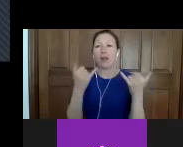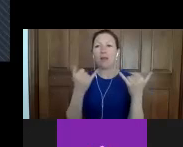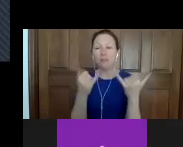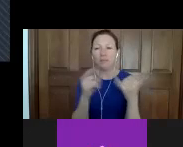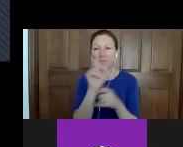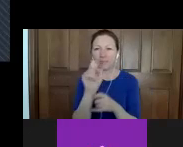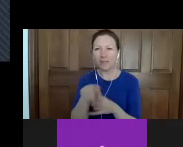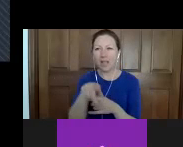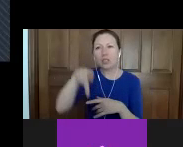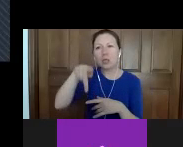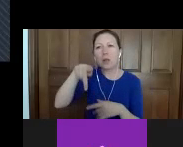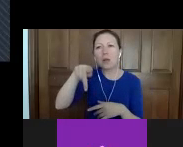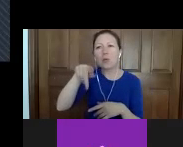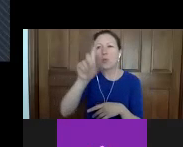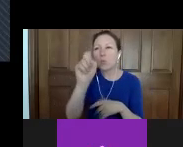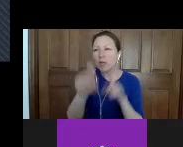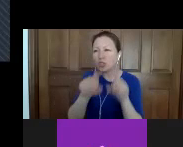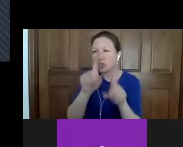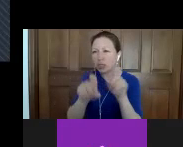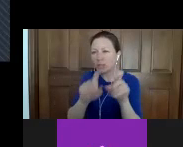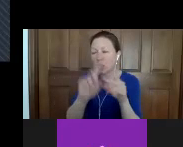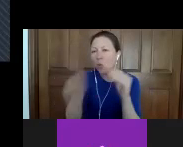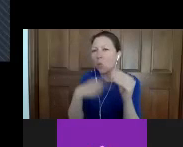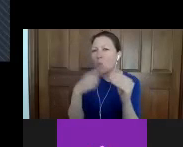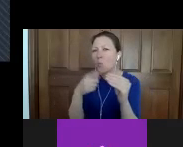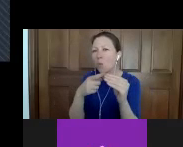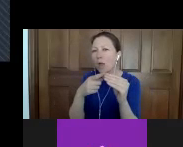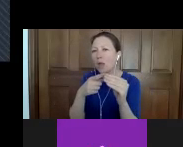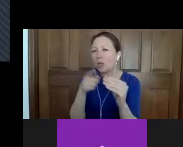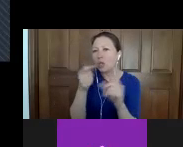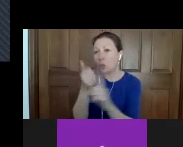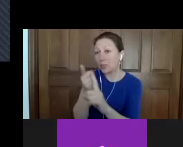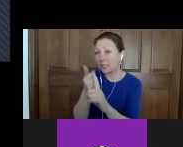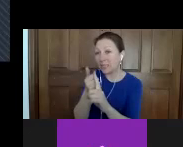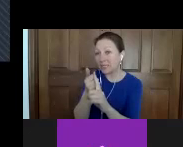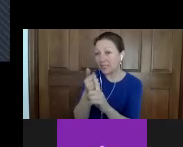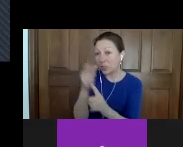When you see the voluntary self identification form, do you fill it out. We'll give you a